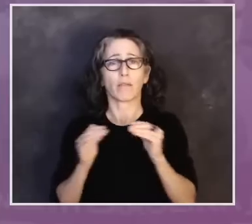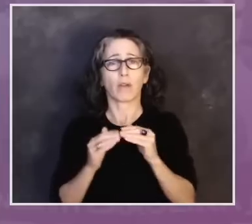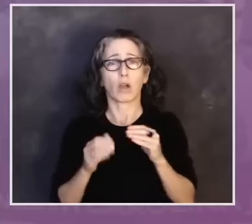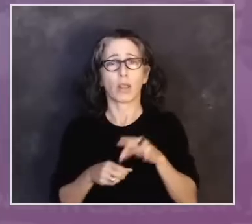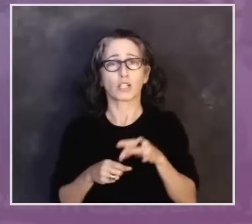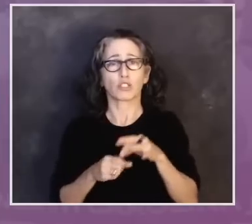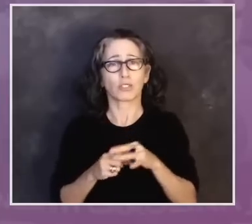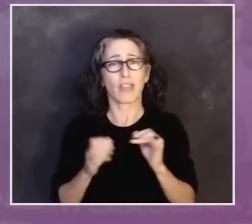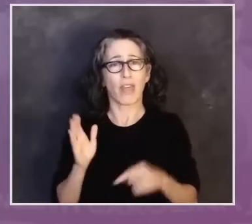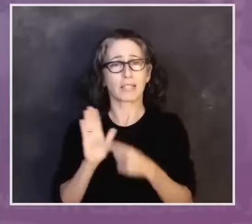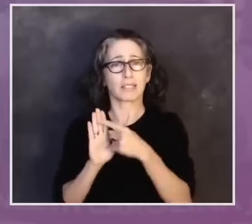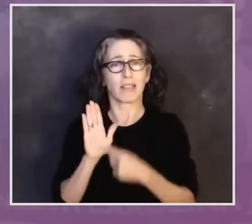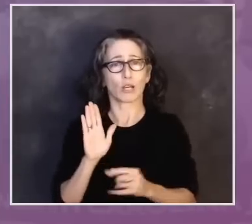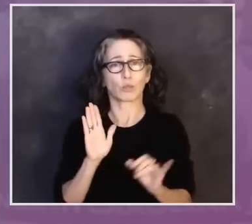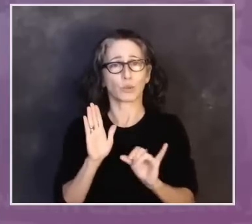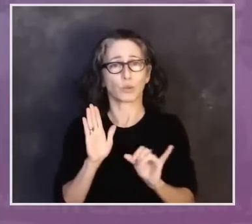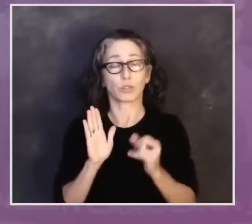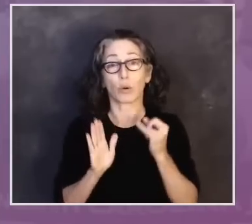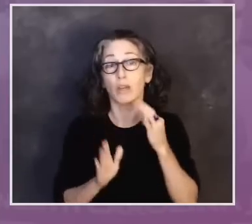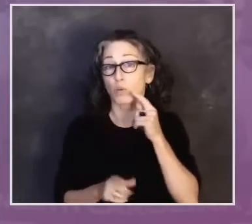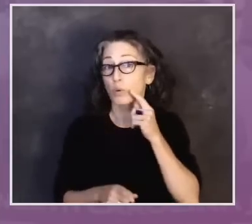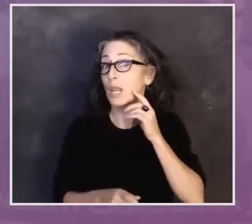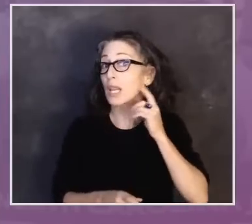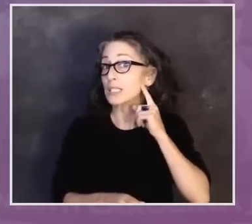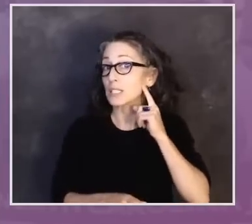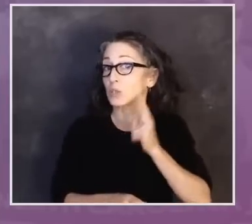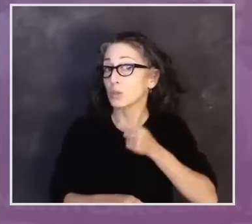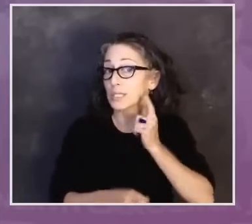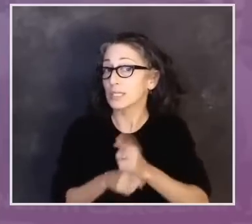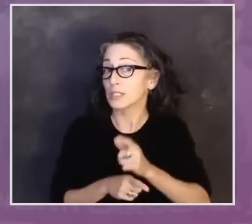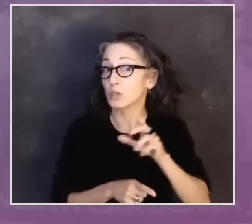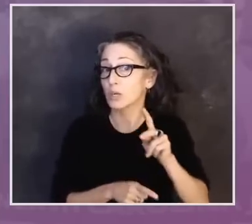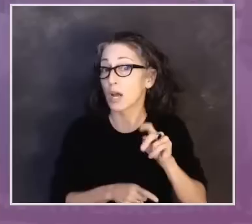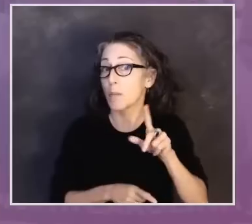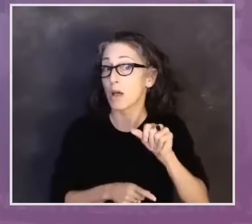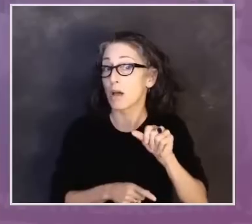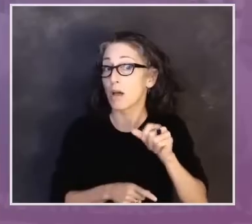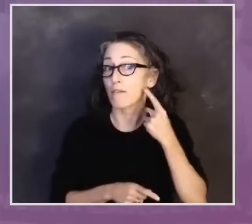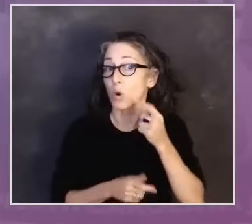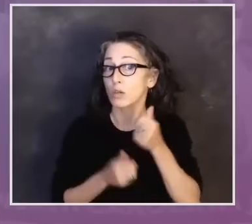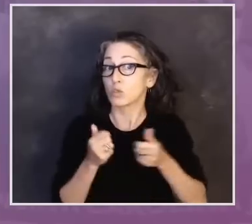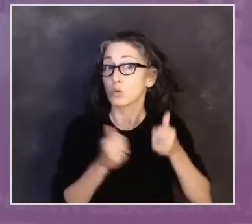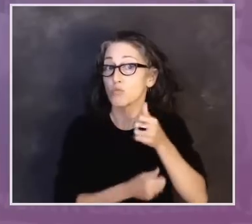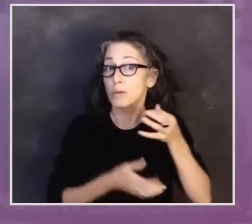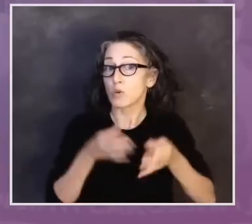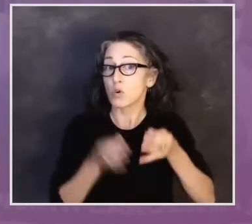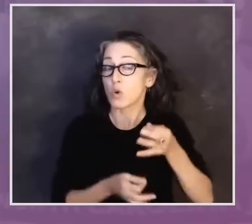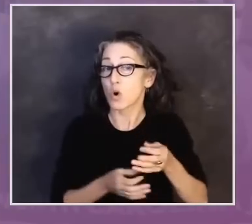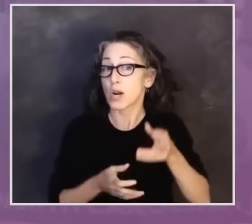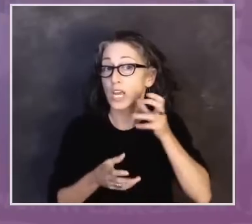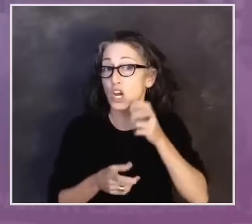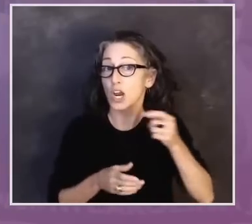OUR RIGHT TO VOTE IN FREE AND FAIR ELECTIONS IS ON THIS BALLOT. IF YOU LISTEN TO SISTER KAMALA